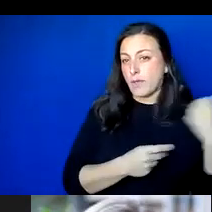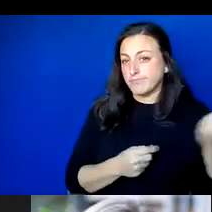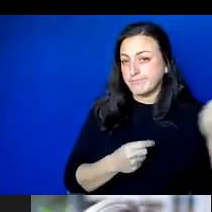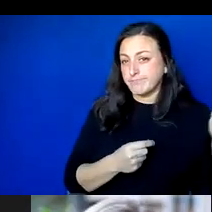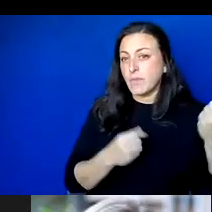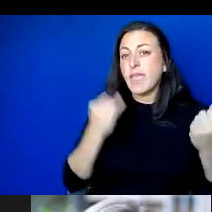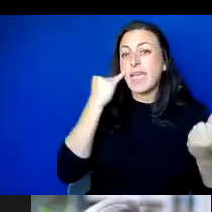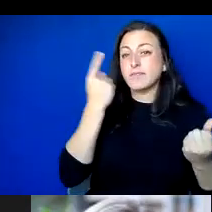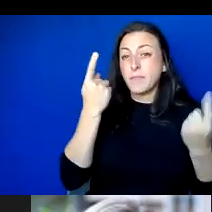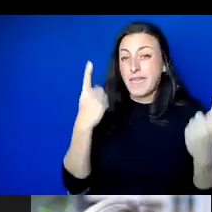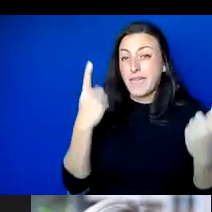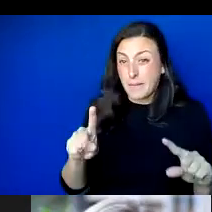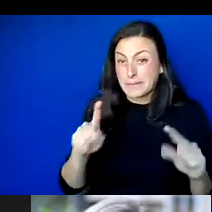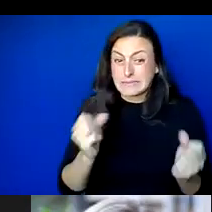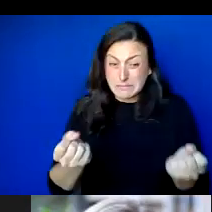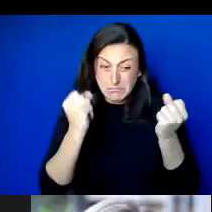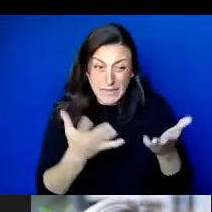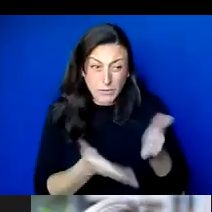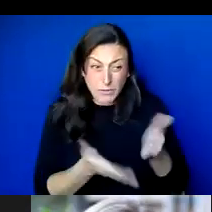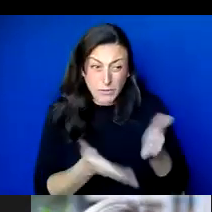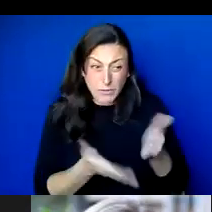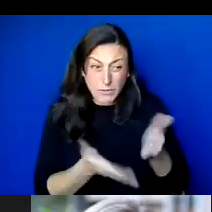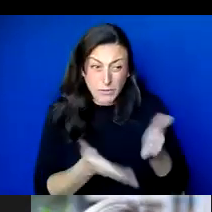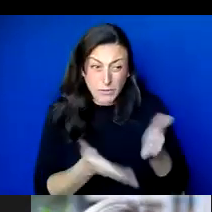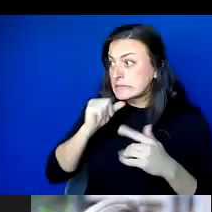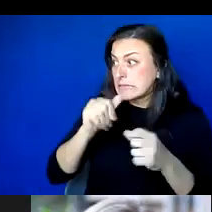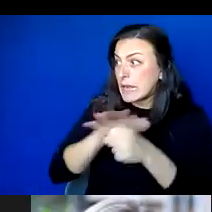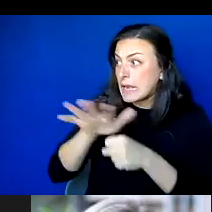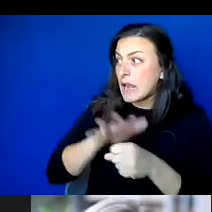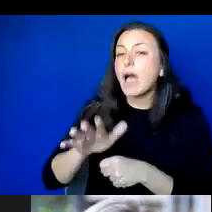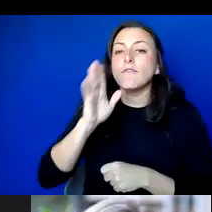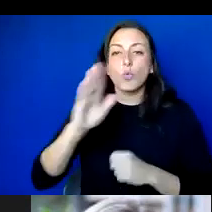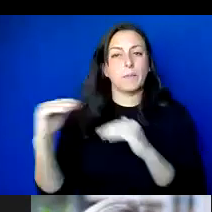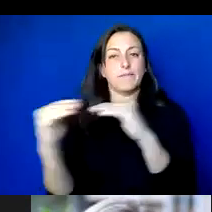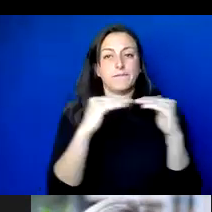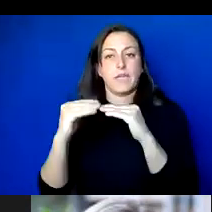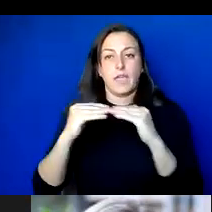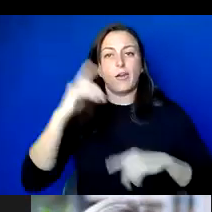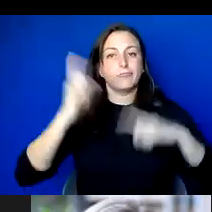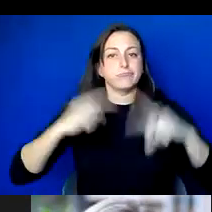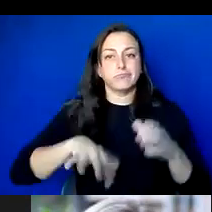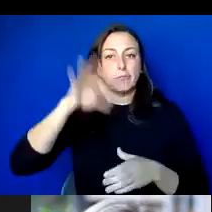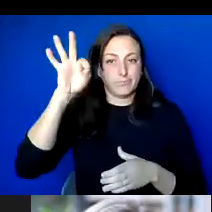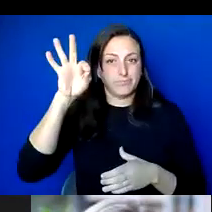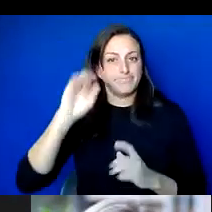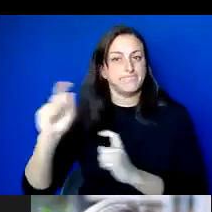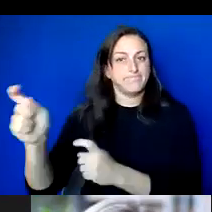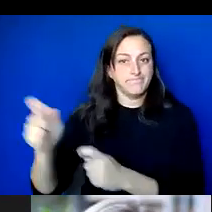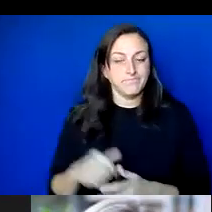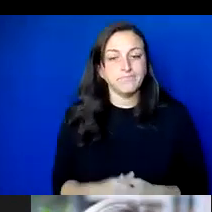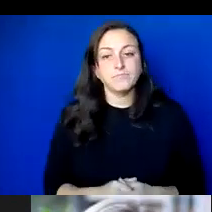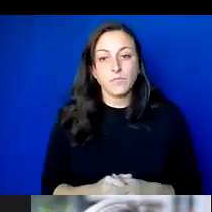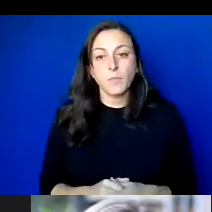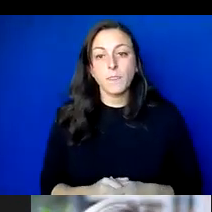pool to be sure it was fairly distributed across the state. So in the meantime, we're currently,